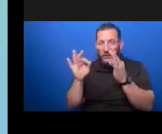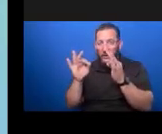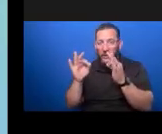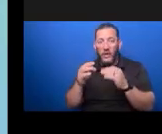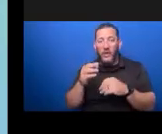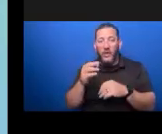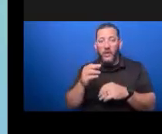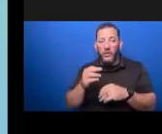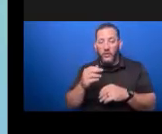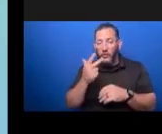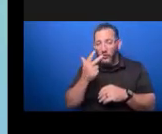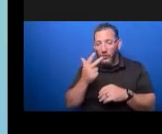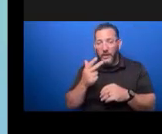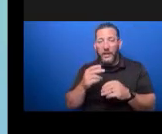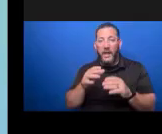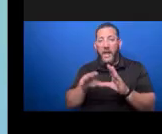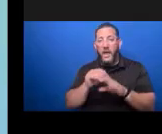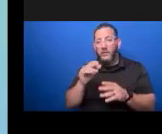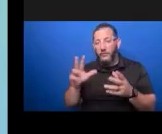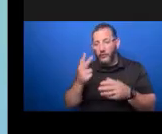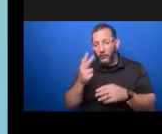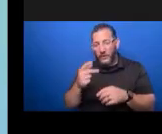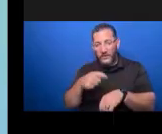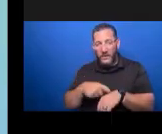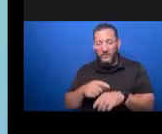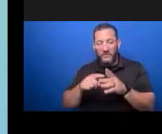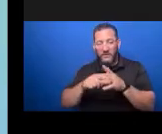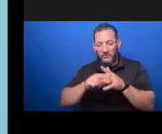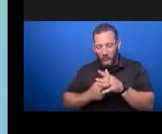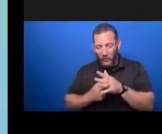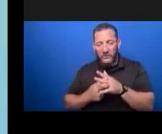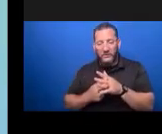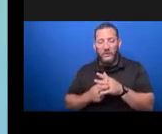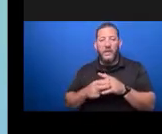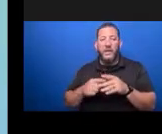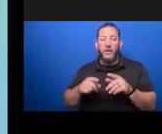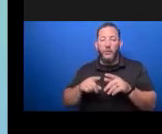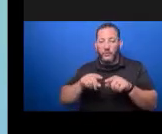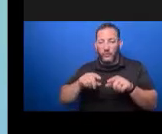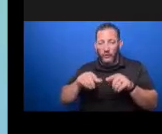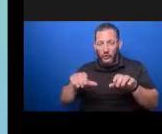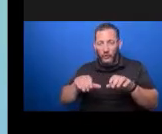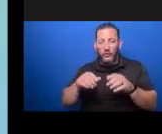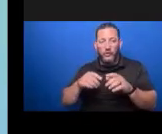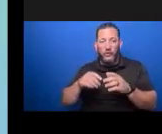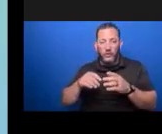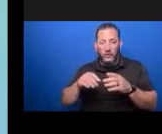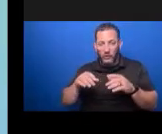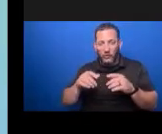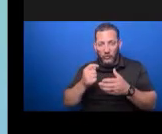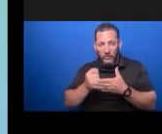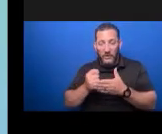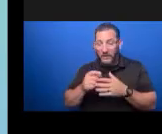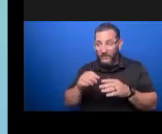of three times at the onset as you go in to do your treatment, and they get a score of two if they can do it. They get a score